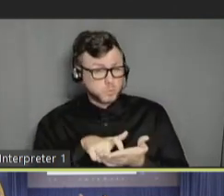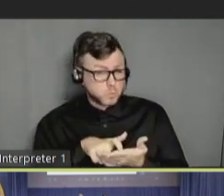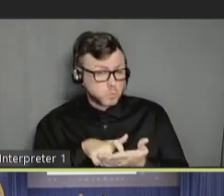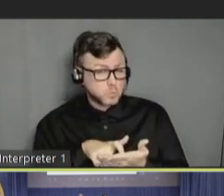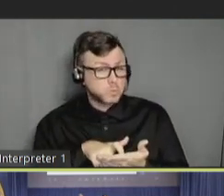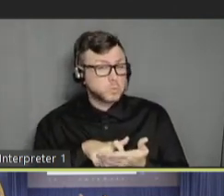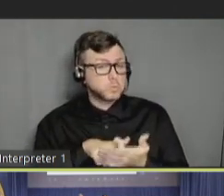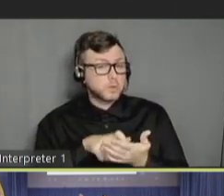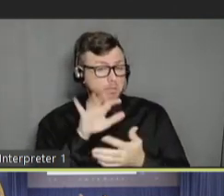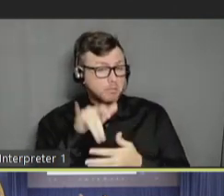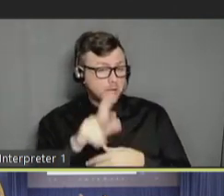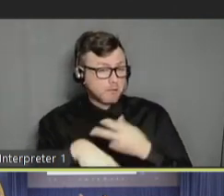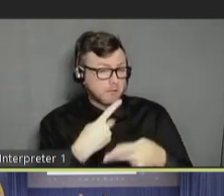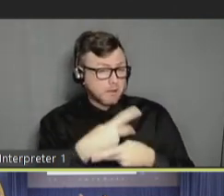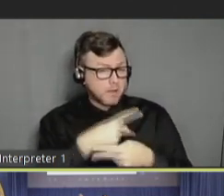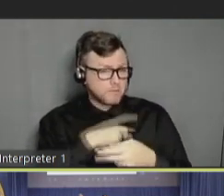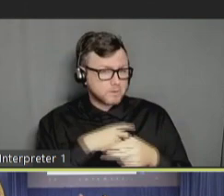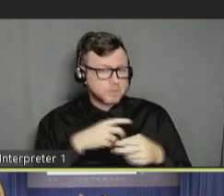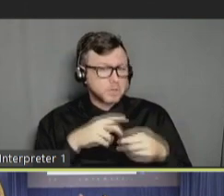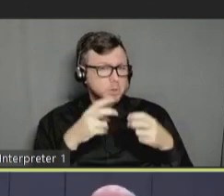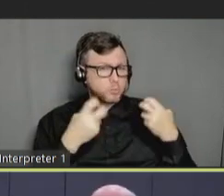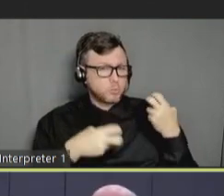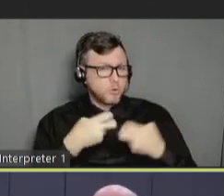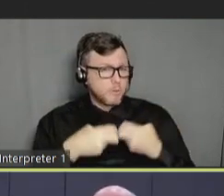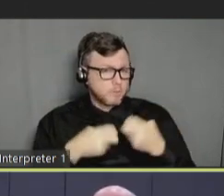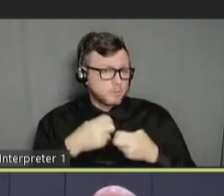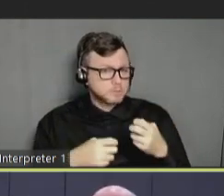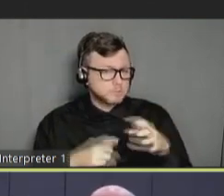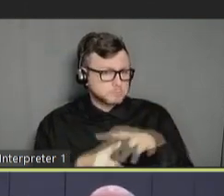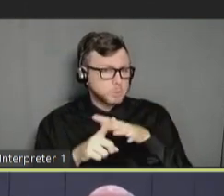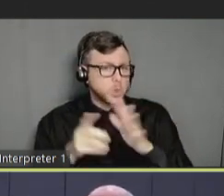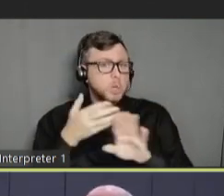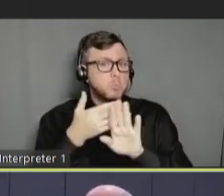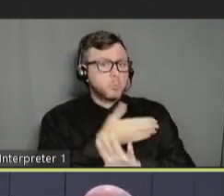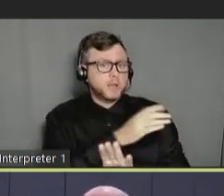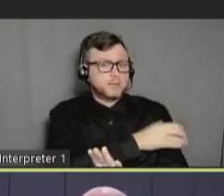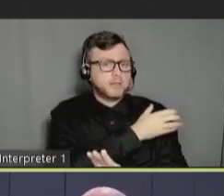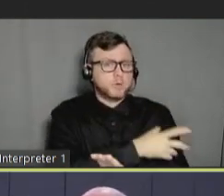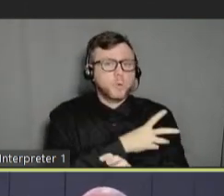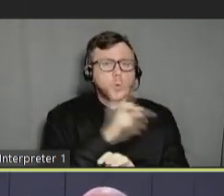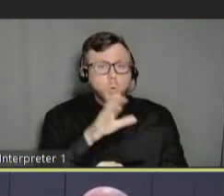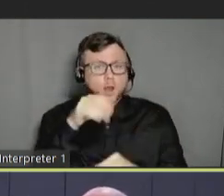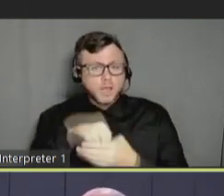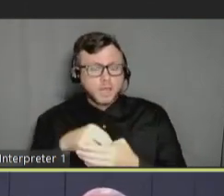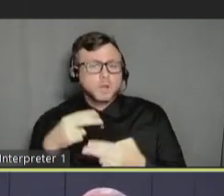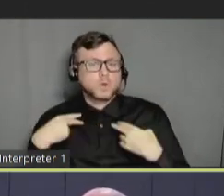those kinds of problems in your preclinical work or in the human work? What should we be